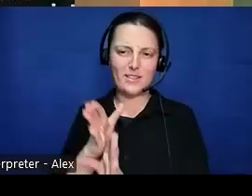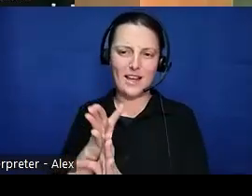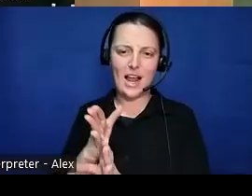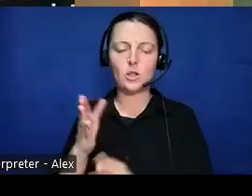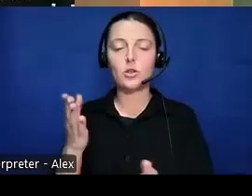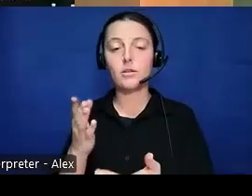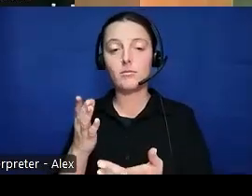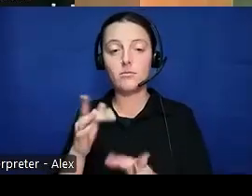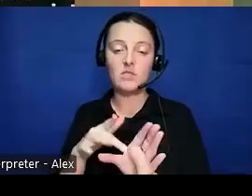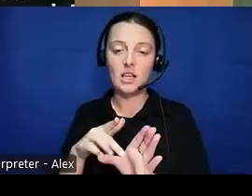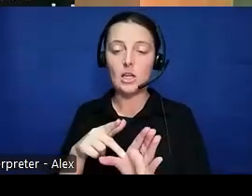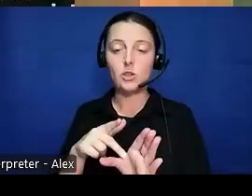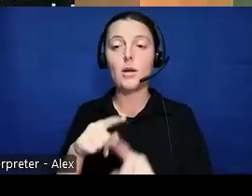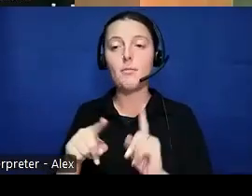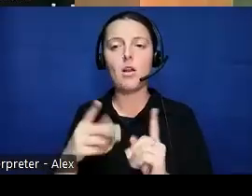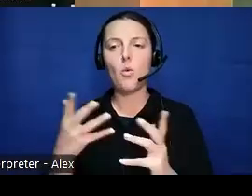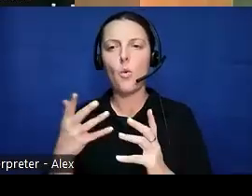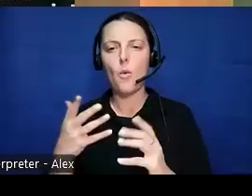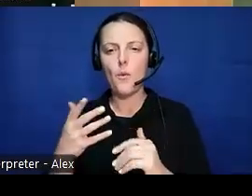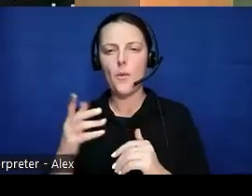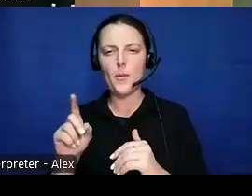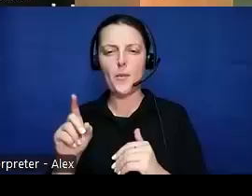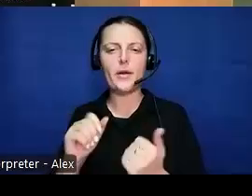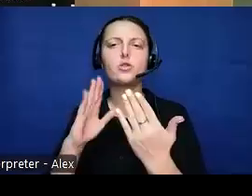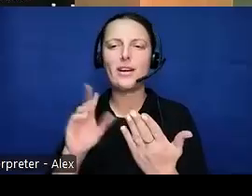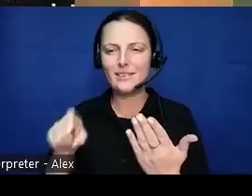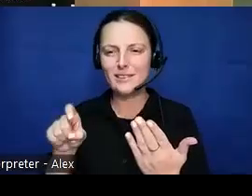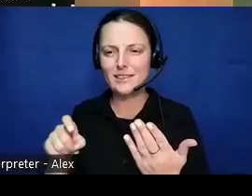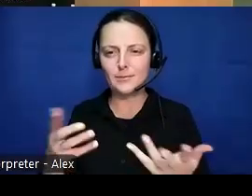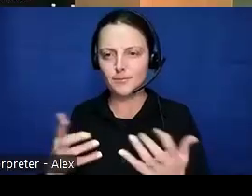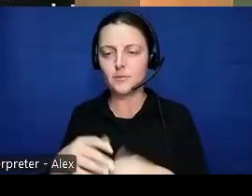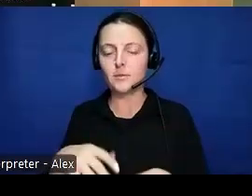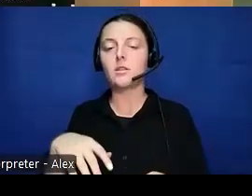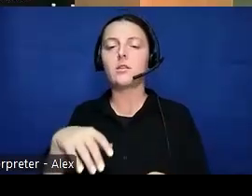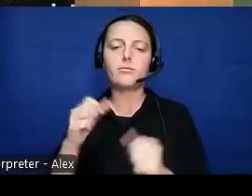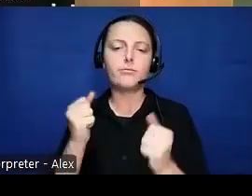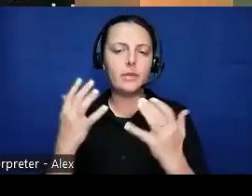do that in terms of addressing the emotional problems or all of these different areas can